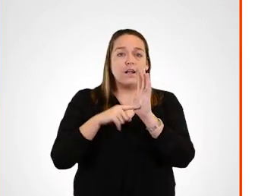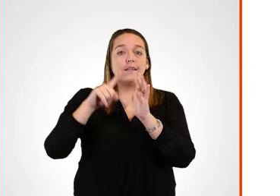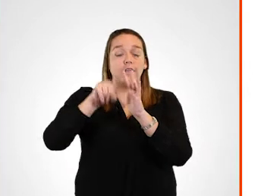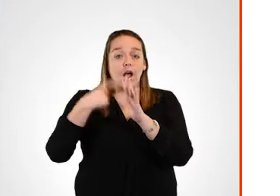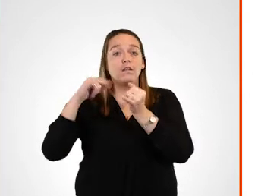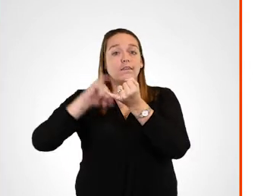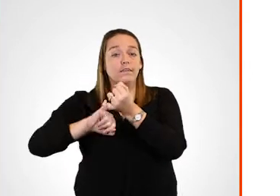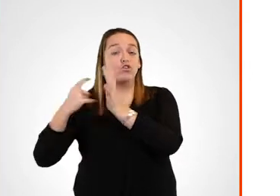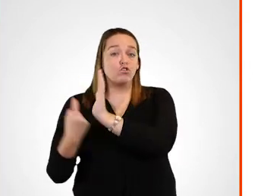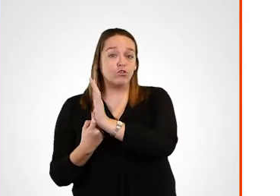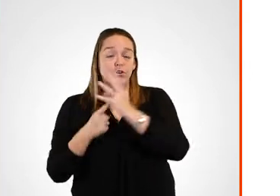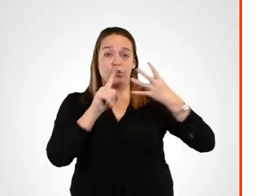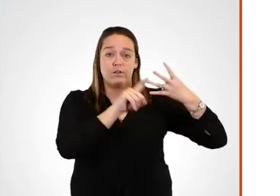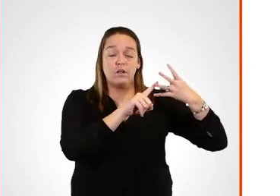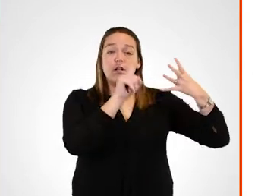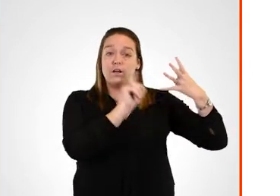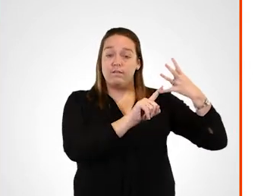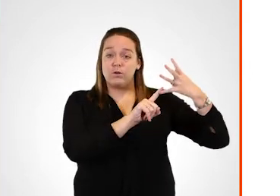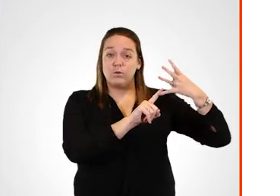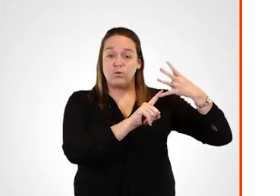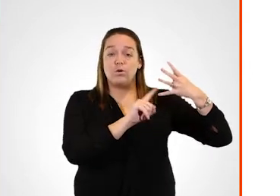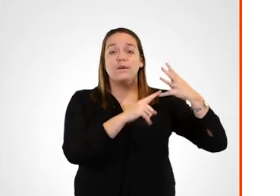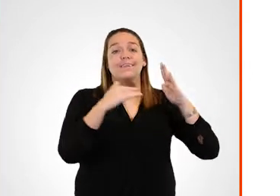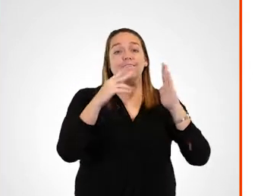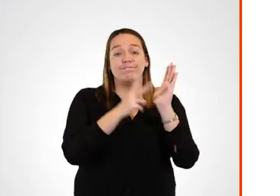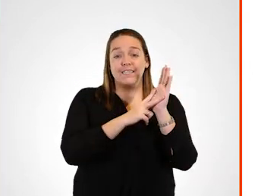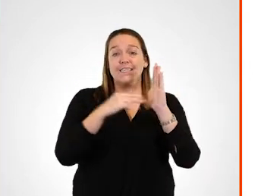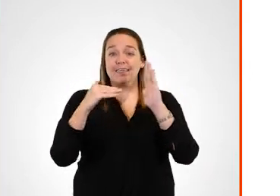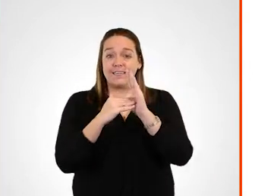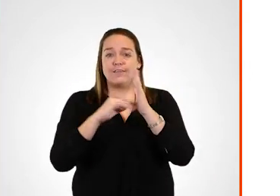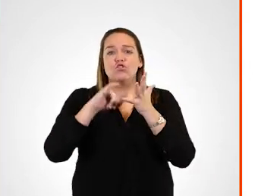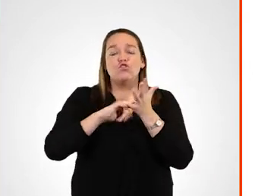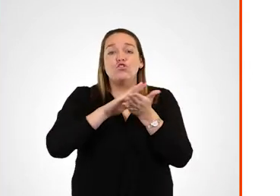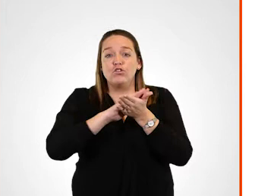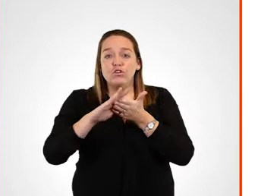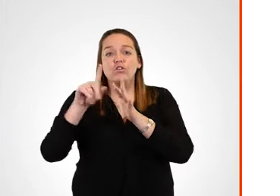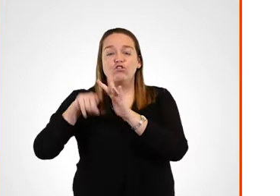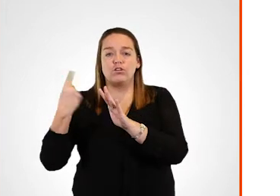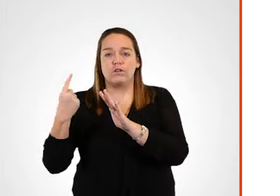"s" and "er"; set 4 "v", "z", "shh", "j" and "sh".